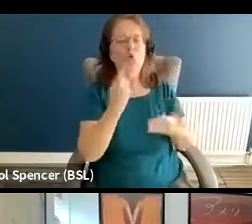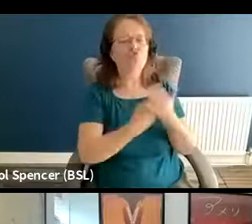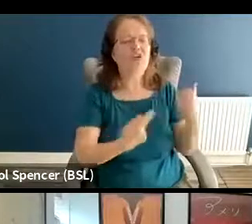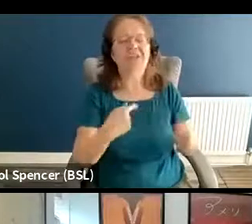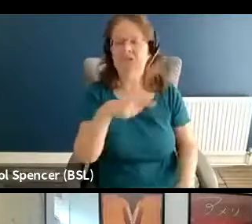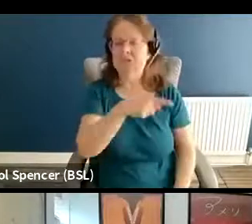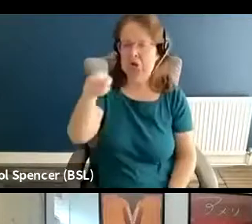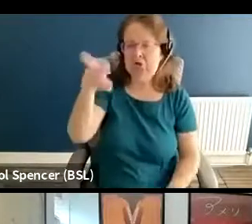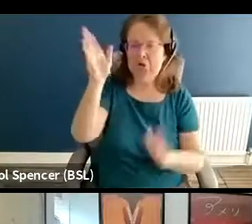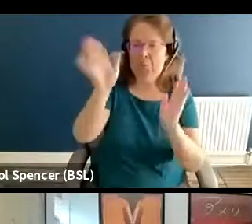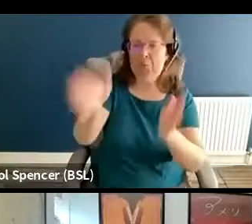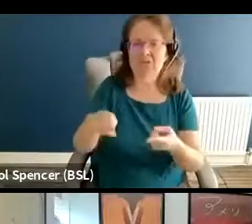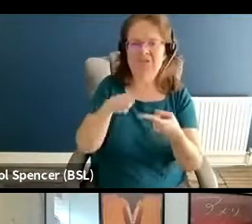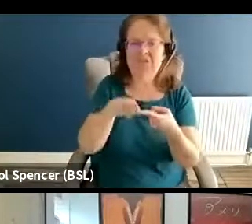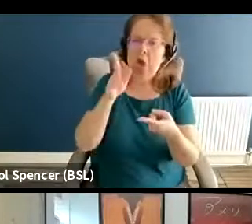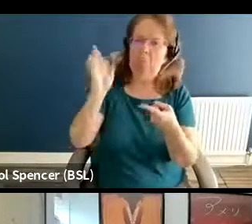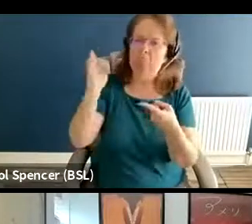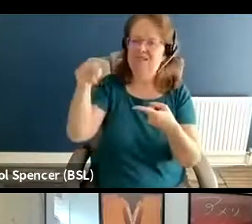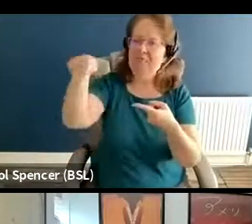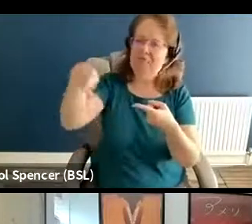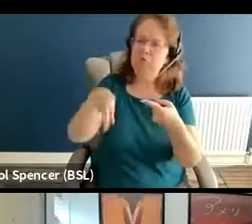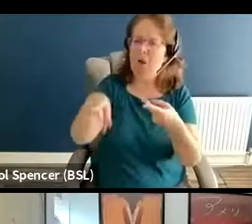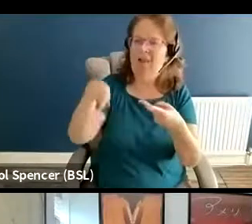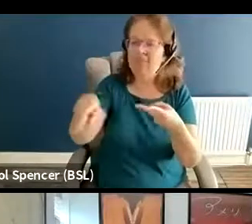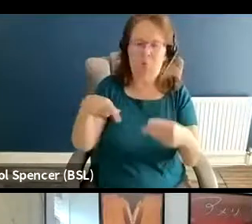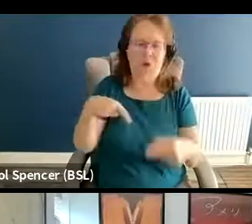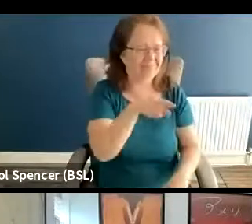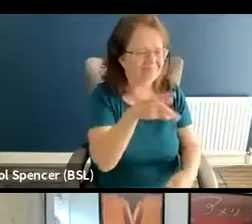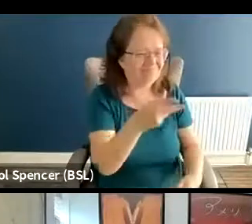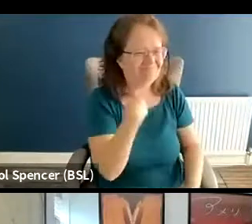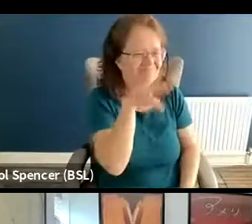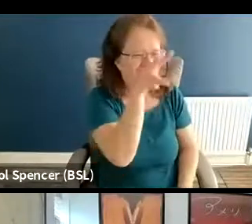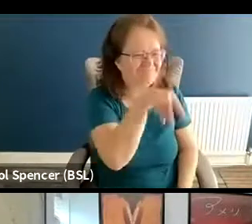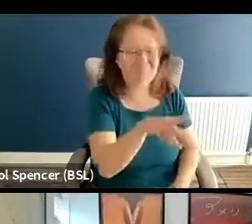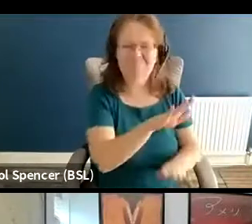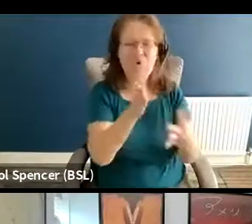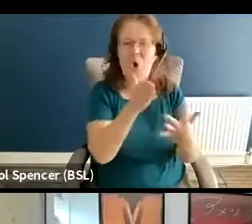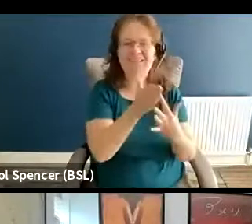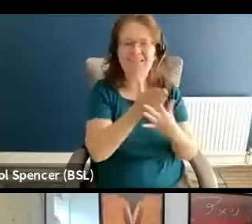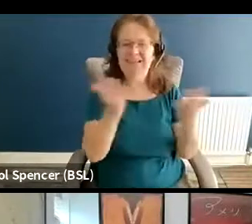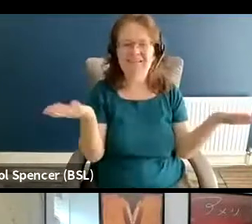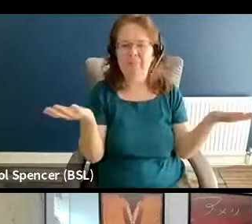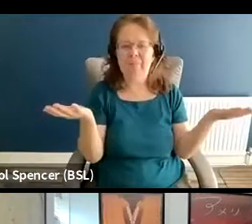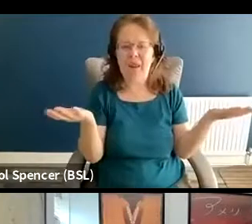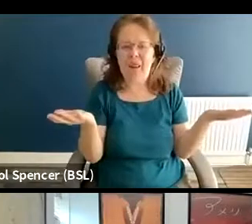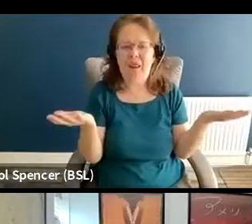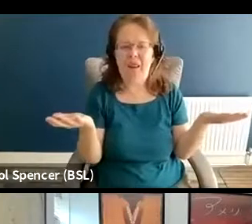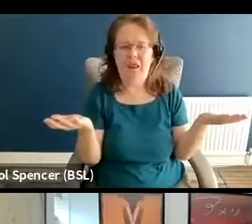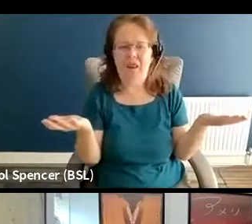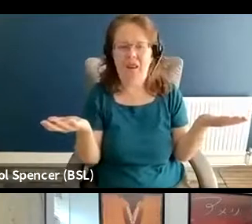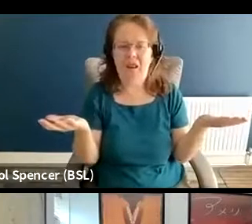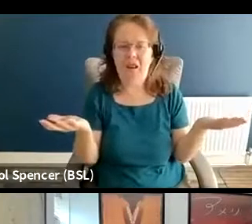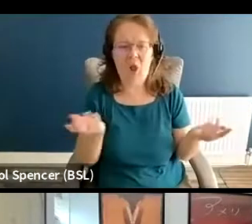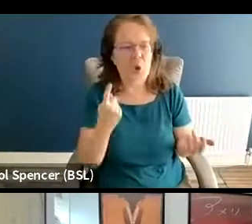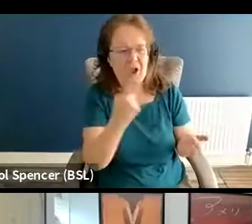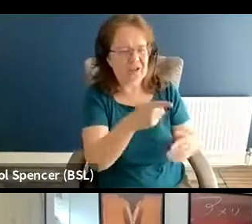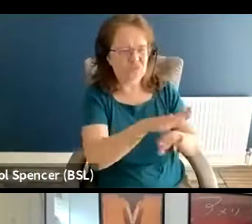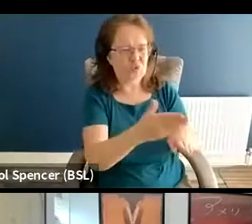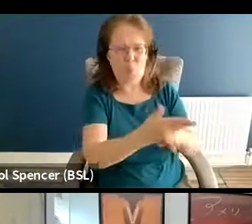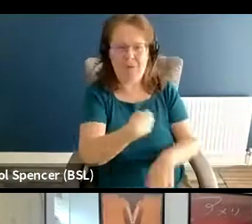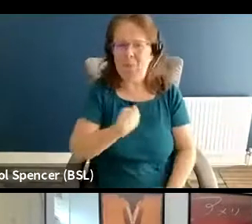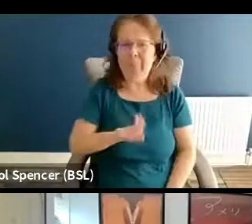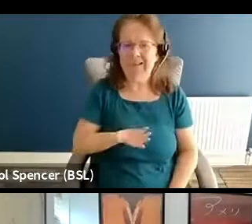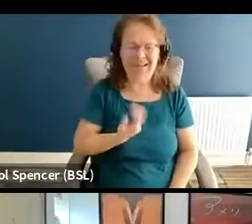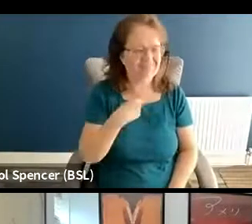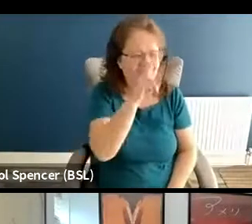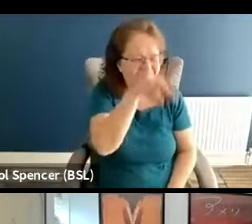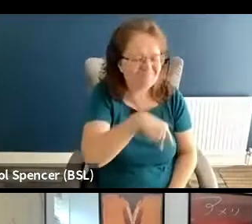this to be presented this way and whoever doesn't work for, doesn't understand that,